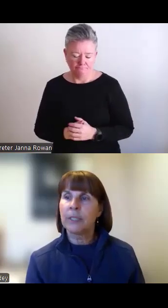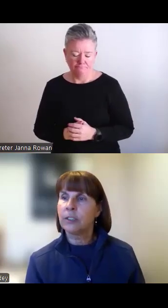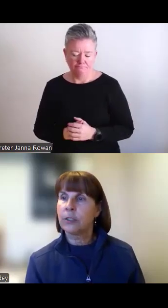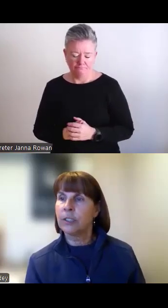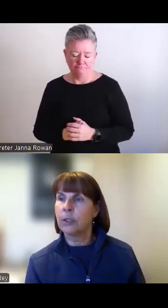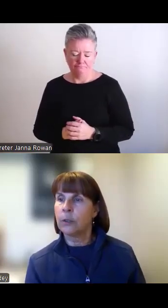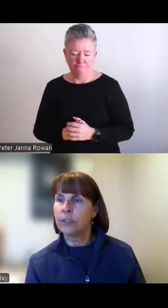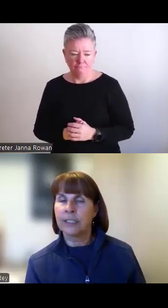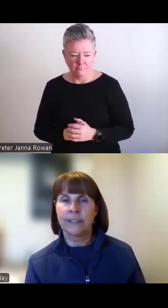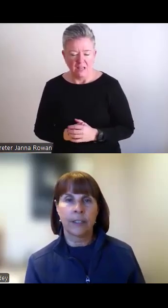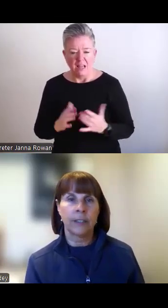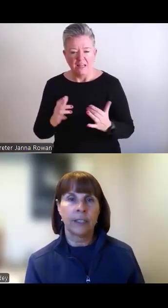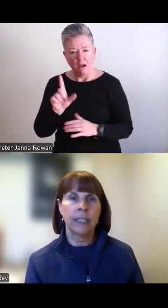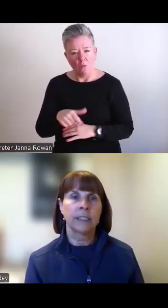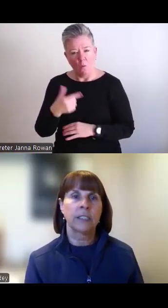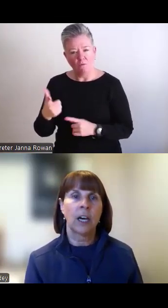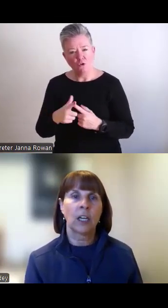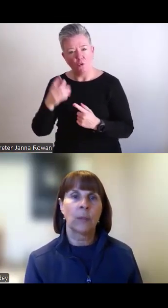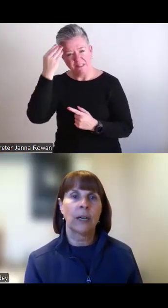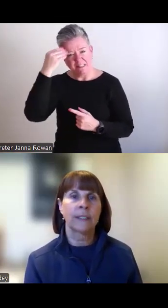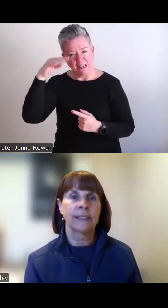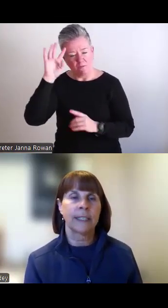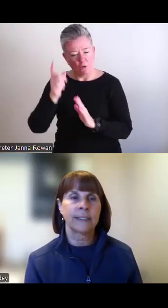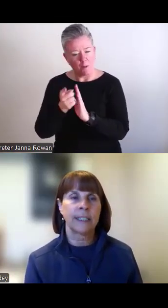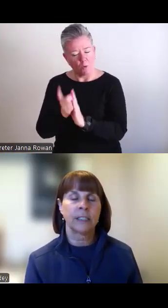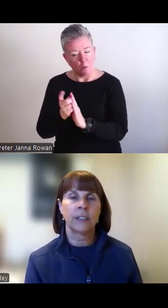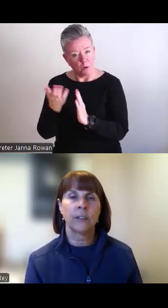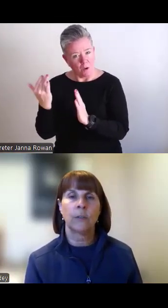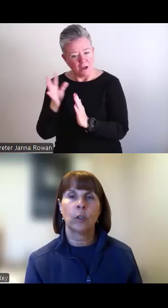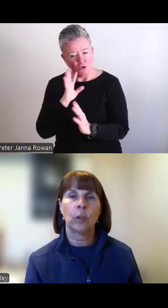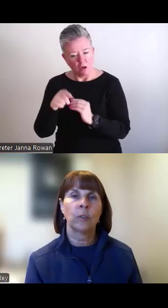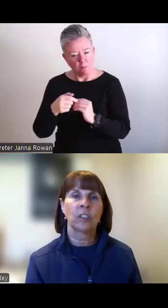I'm going to turn it over to Sara to talk about this next section of the form,